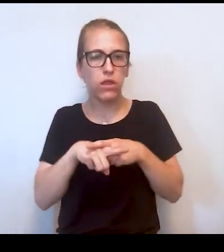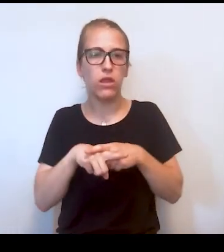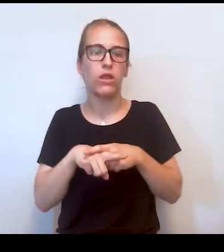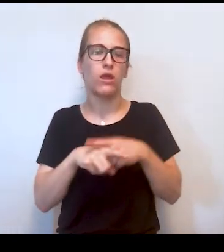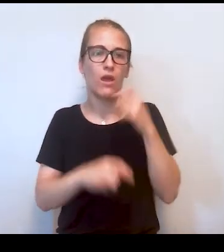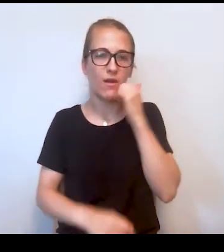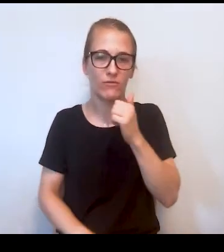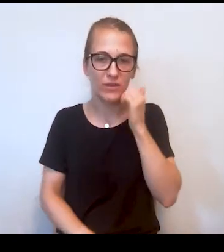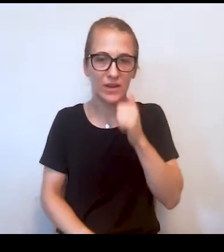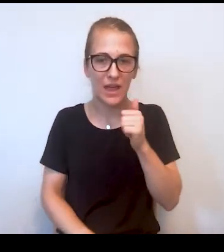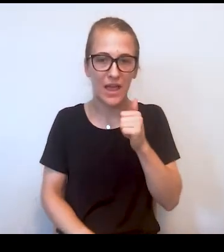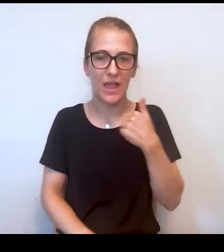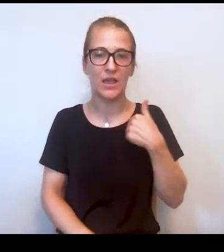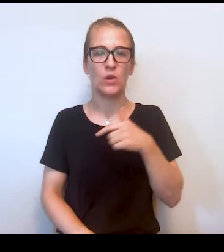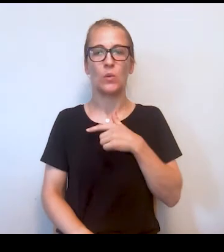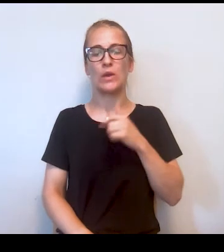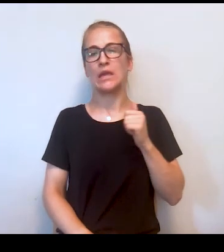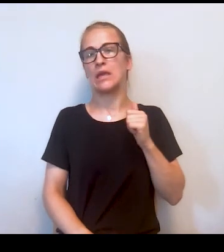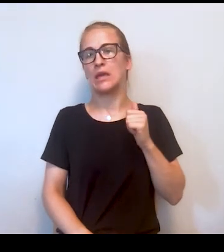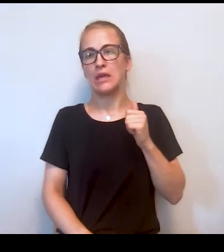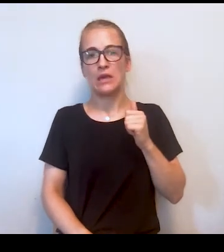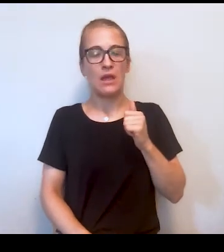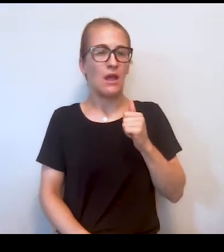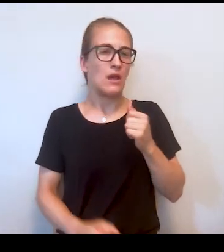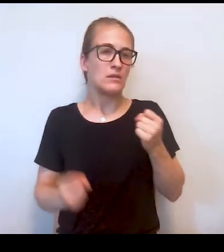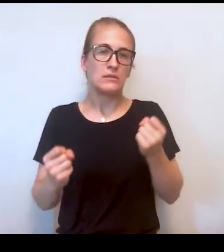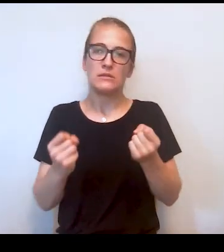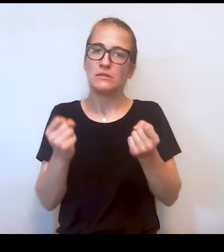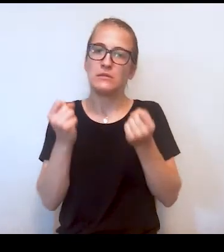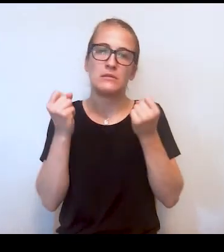that does not share our values.